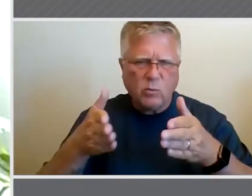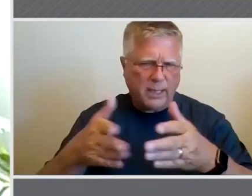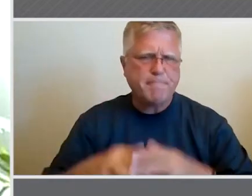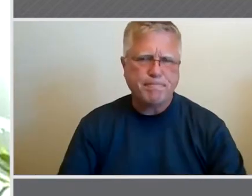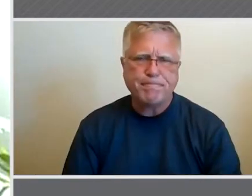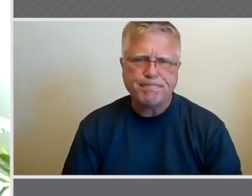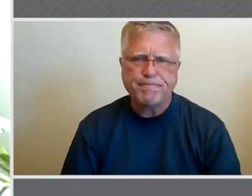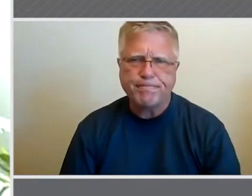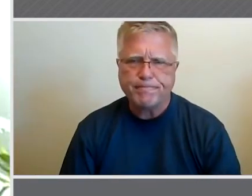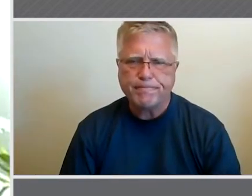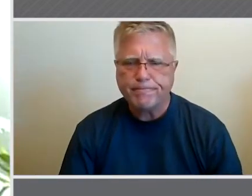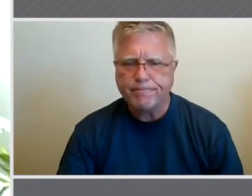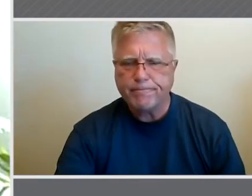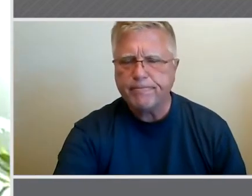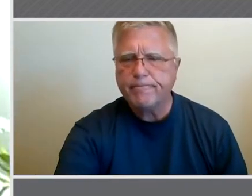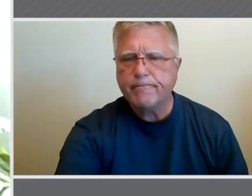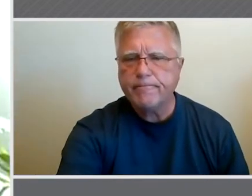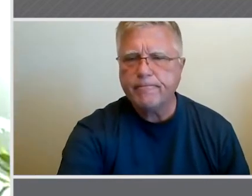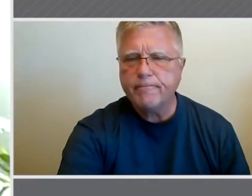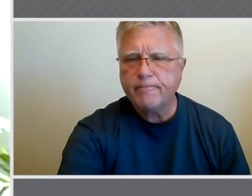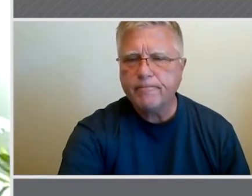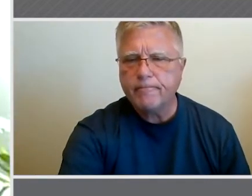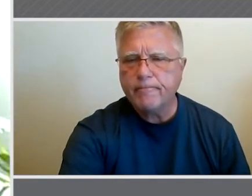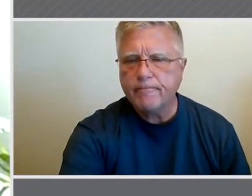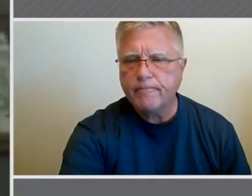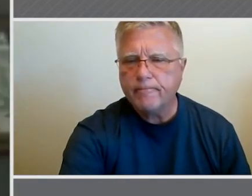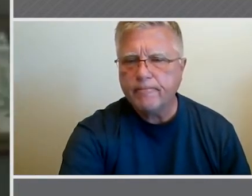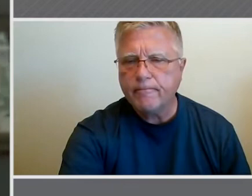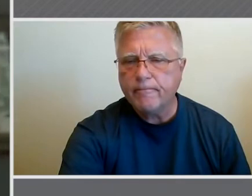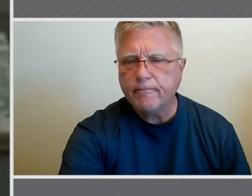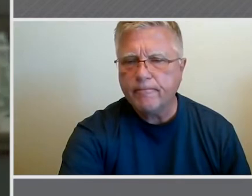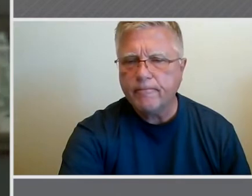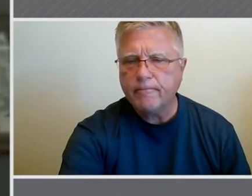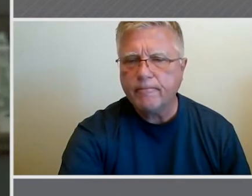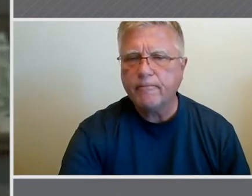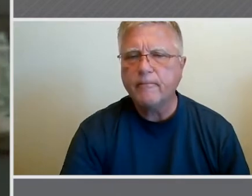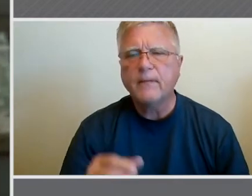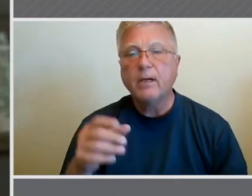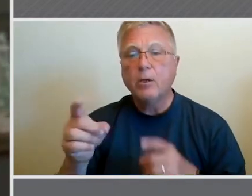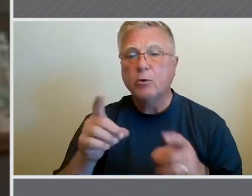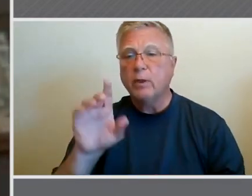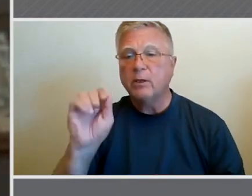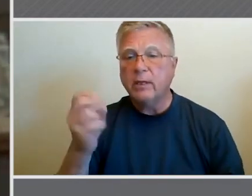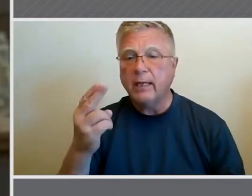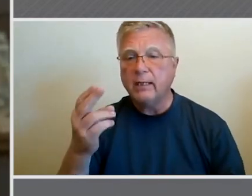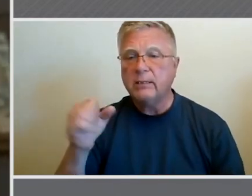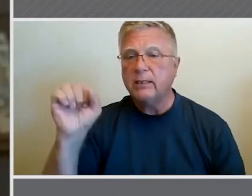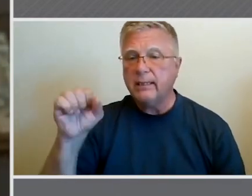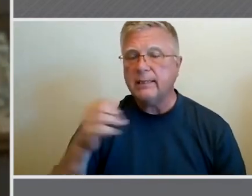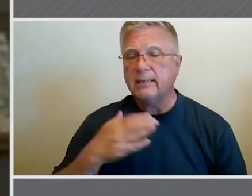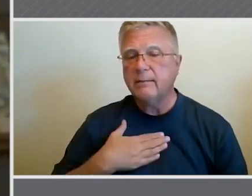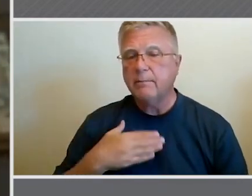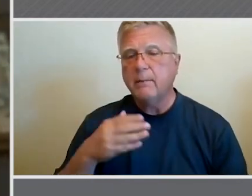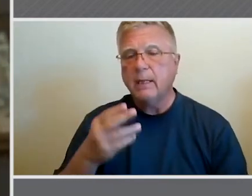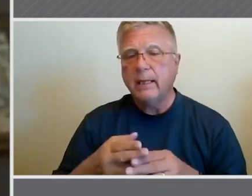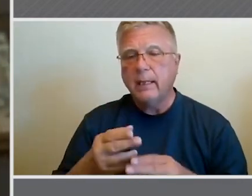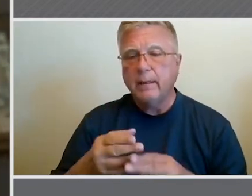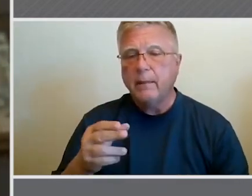All right, thank you. My name is Andrew dash I'm the director of the Department of city planning.